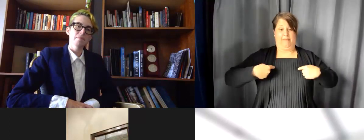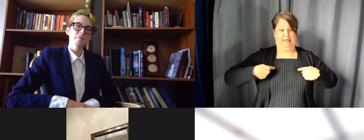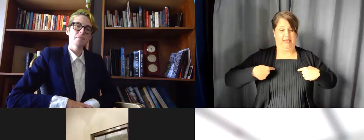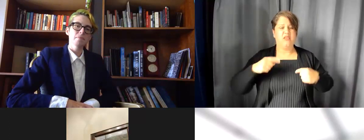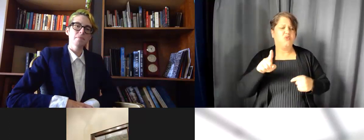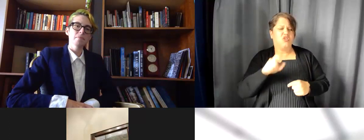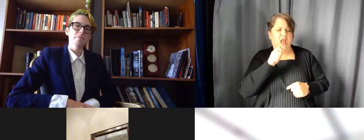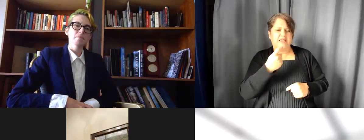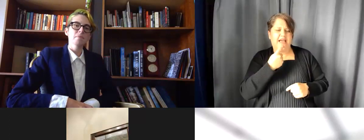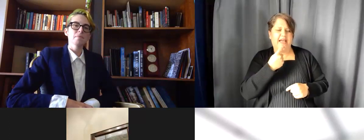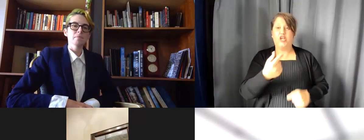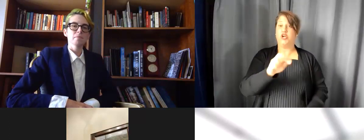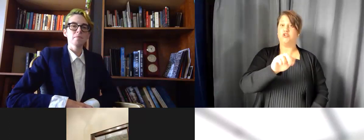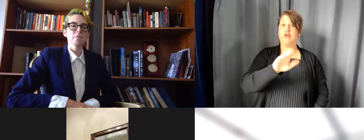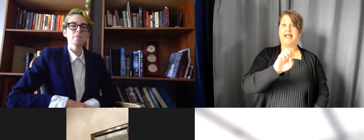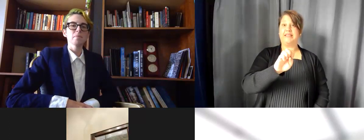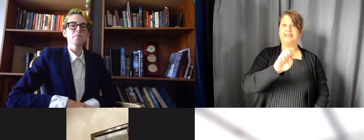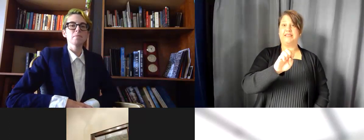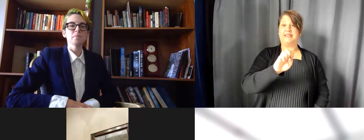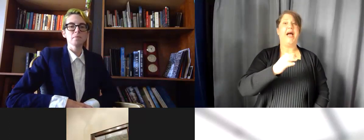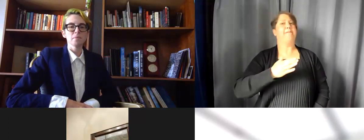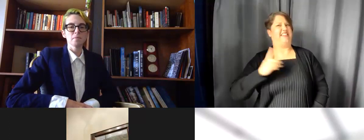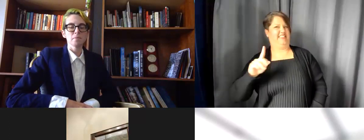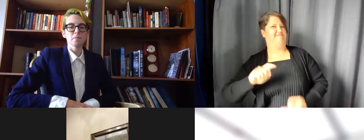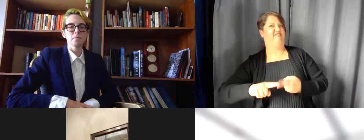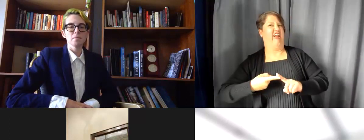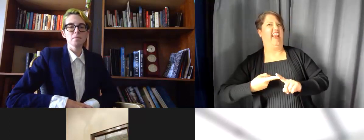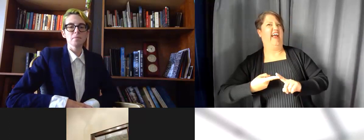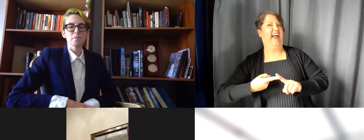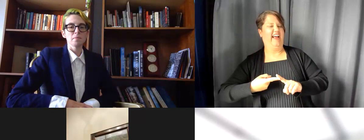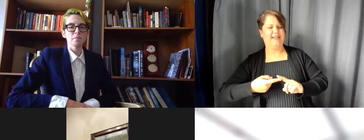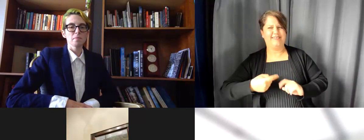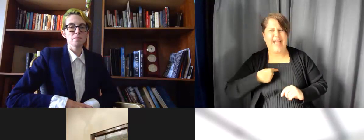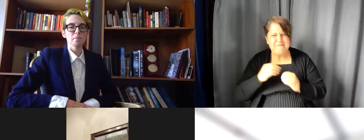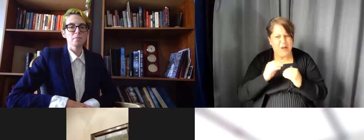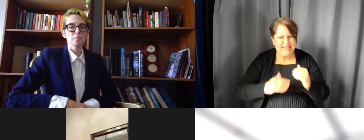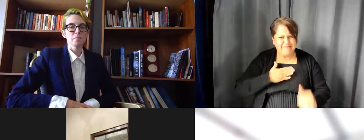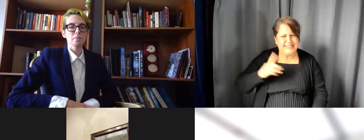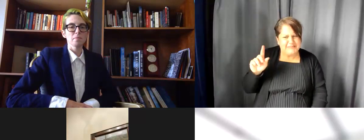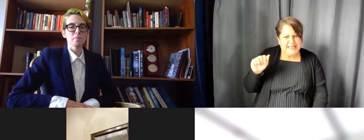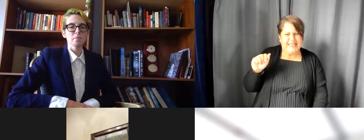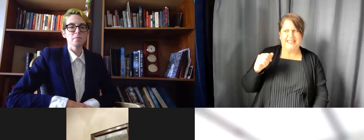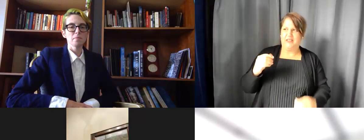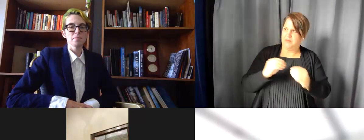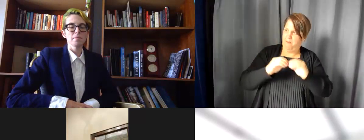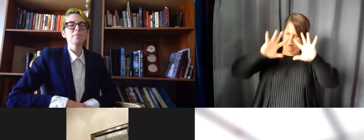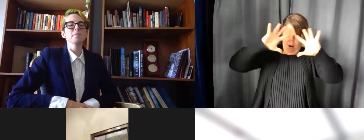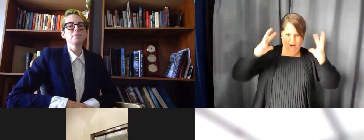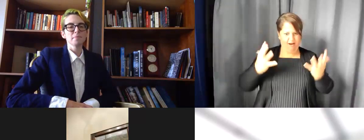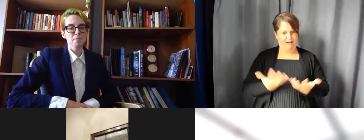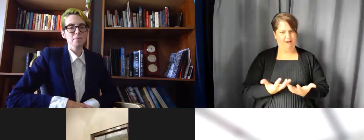Grace: be like Grace, my disabled friend, because I am more than my disability. There is more to me than being disabled.